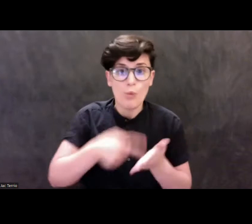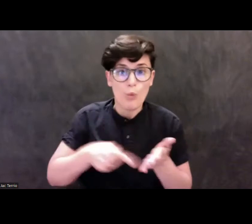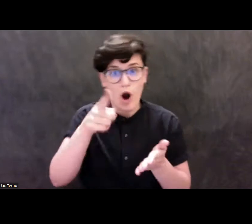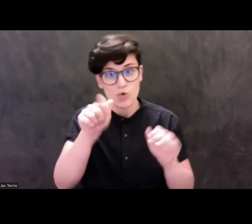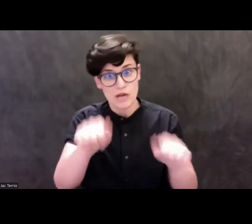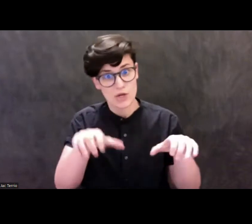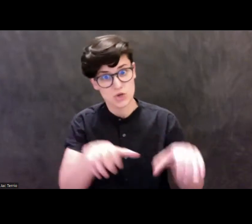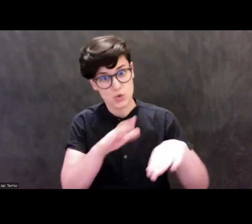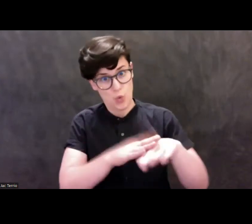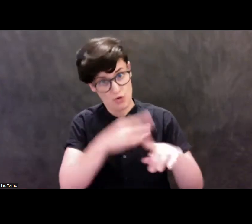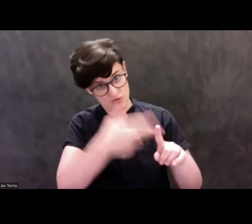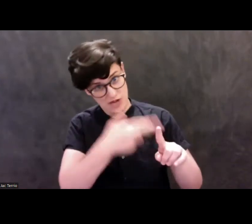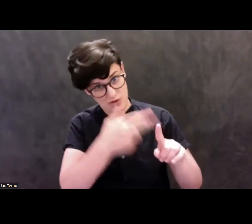it is your property or the landlord's property.